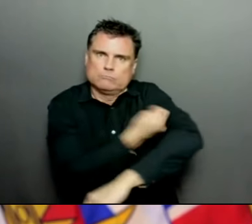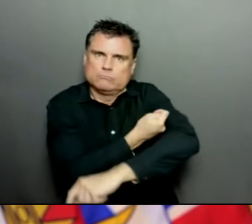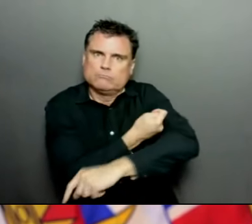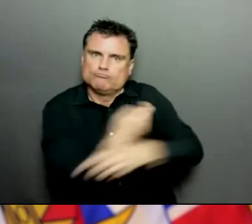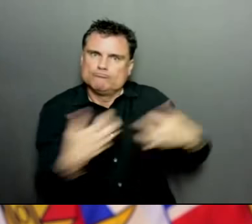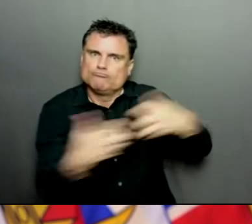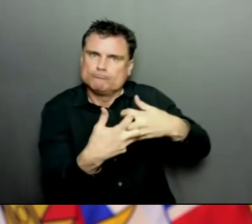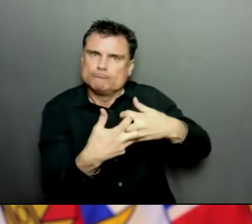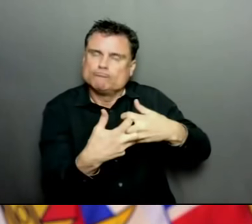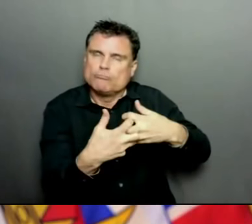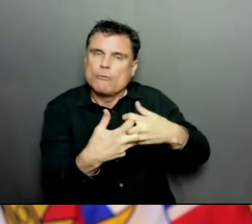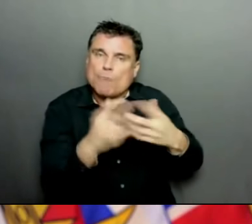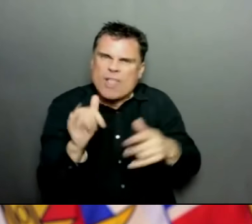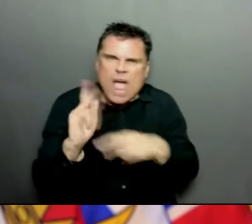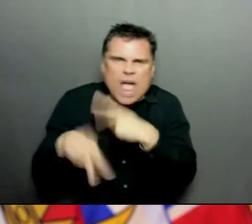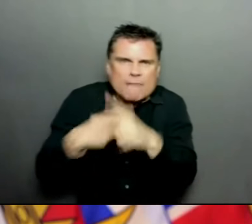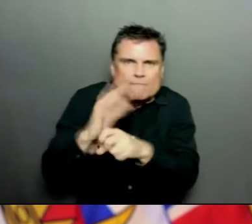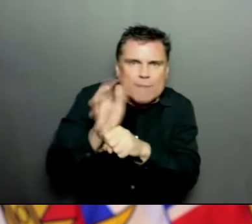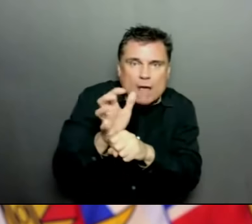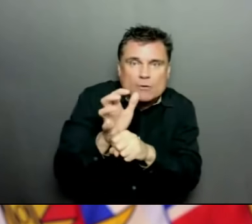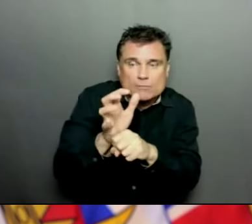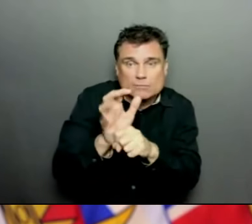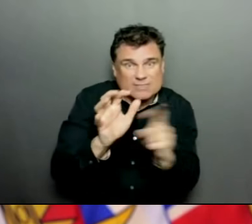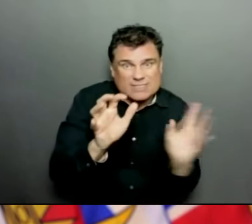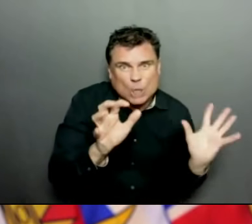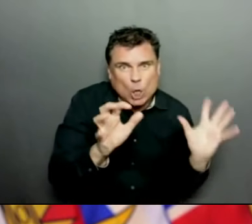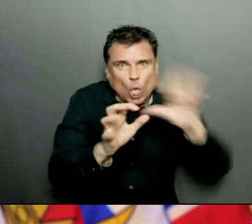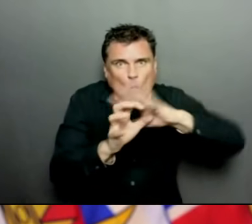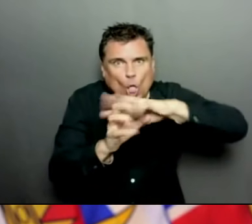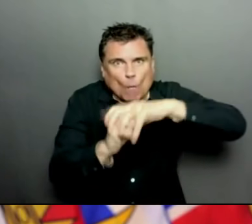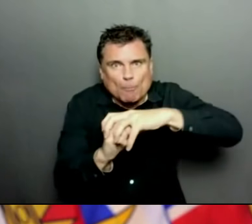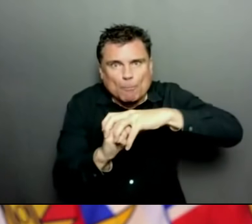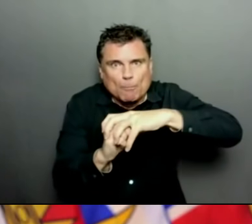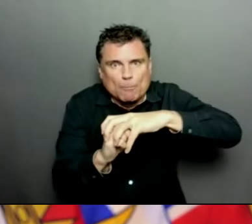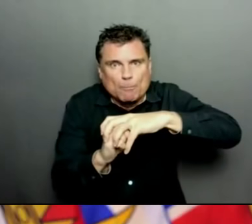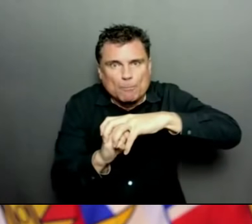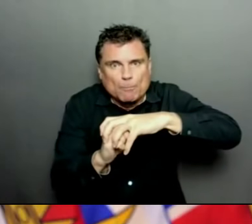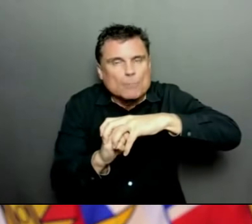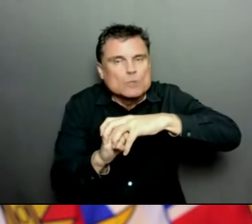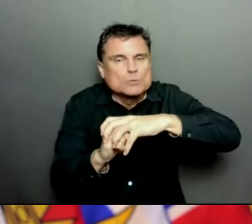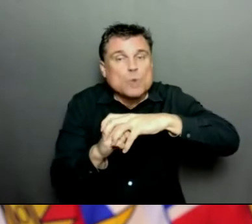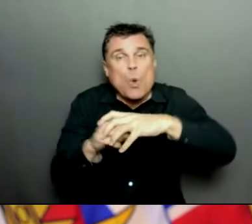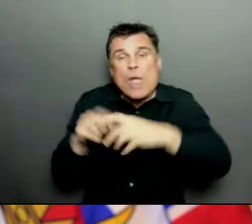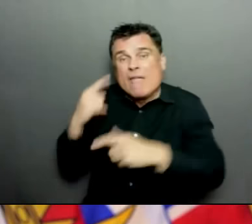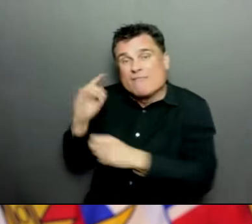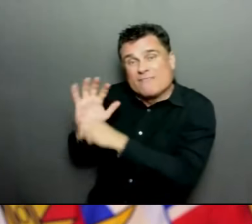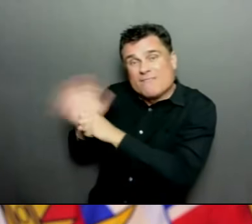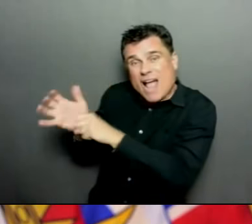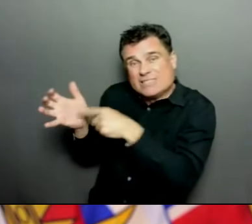We are still relatively confident that this virus doesn't change as quickly